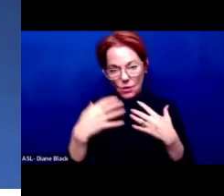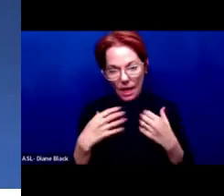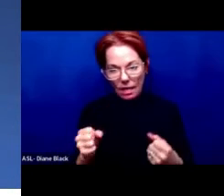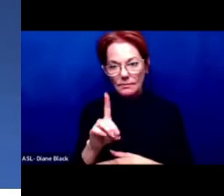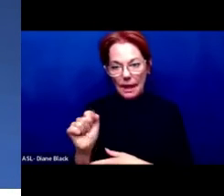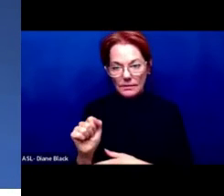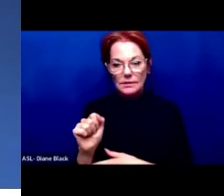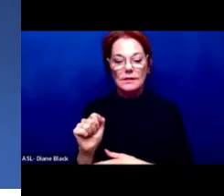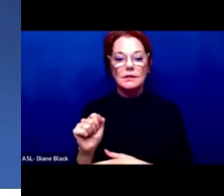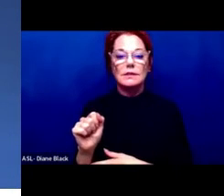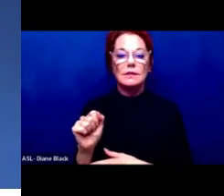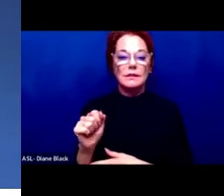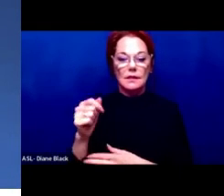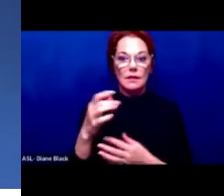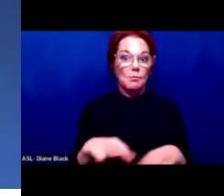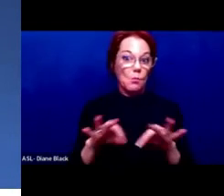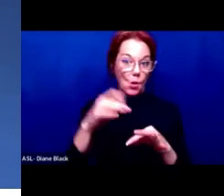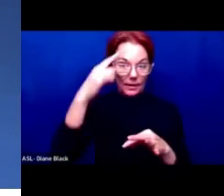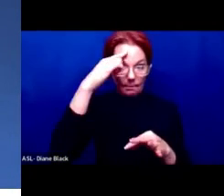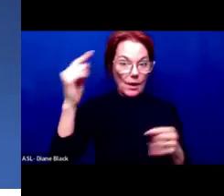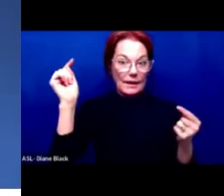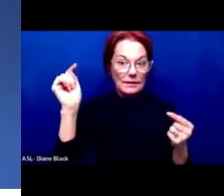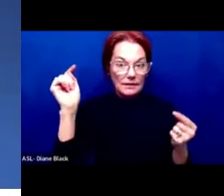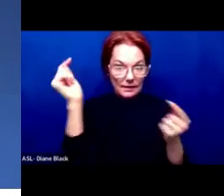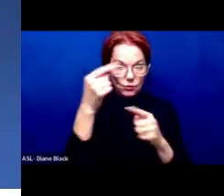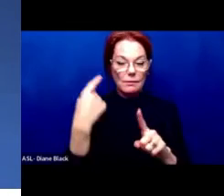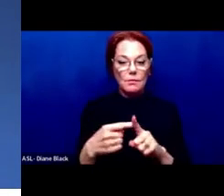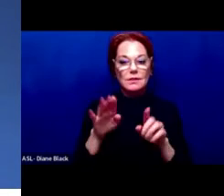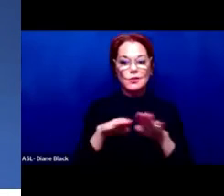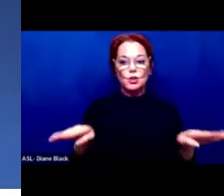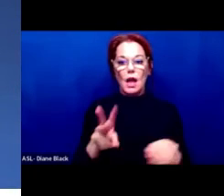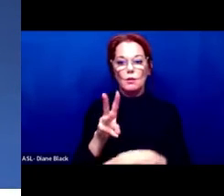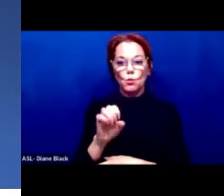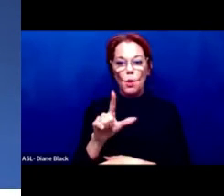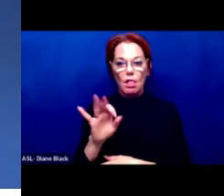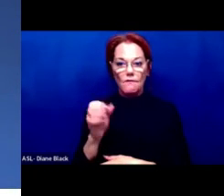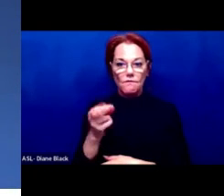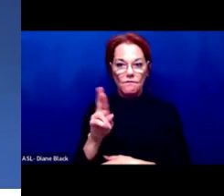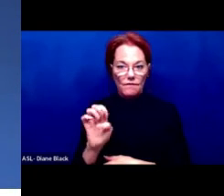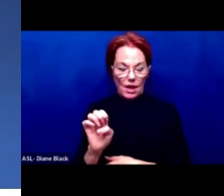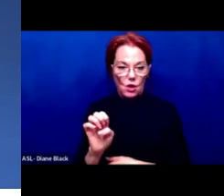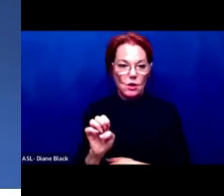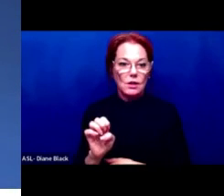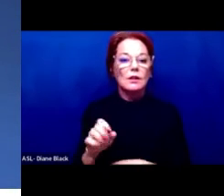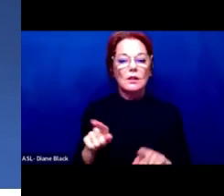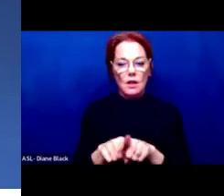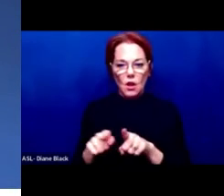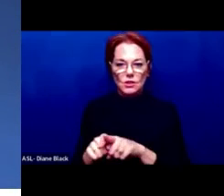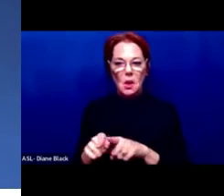importantly, brain injury, and child welfare. And then the states can also round out their teams with other partners as they see fit. And many have